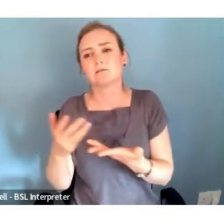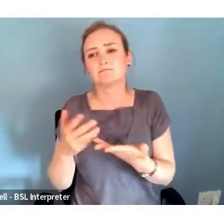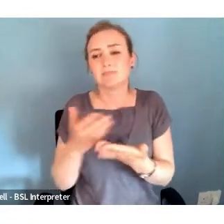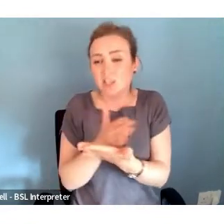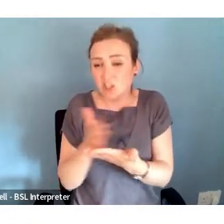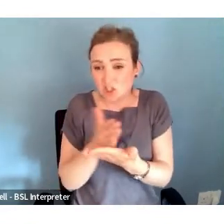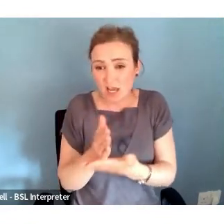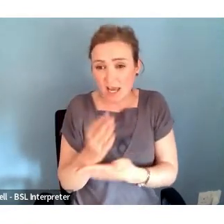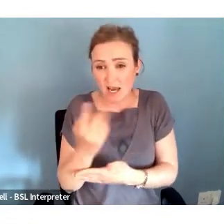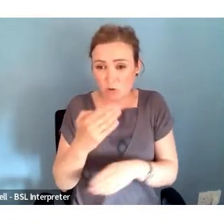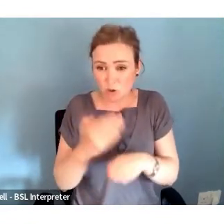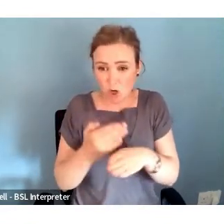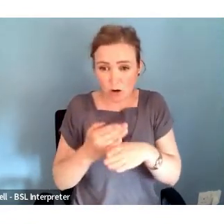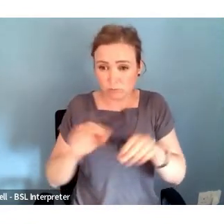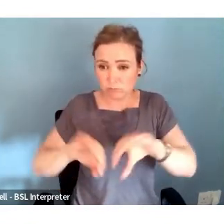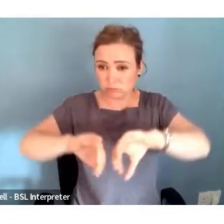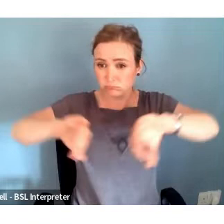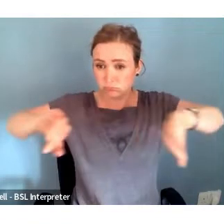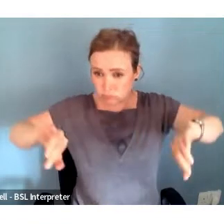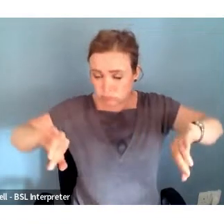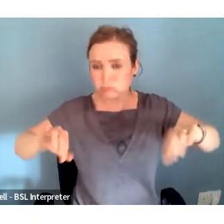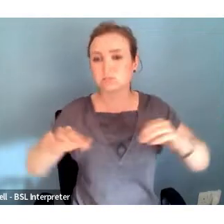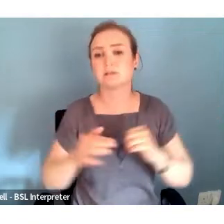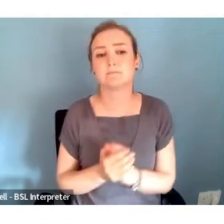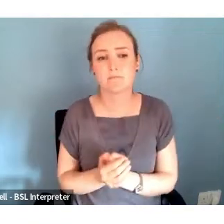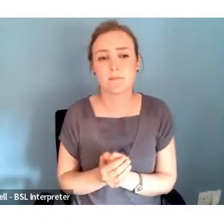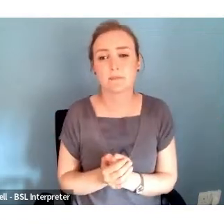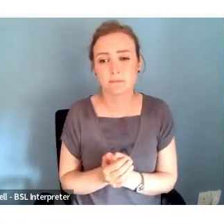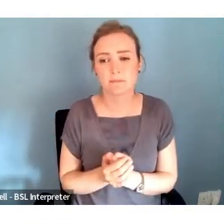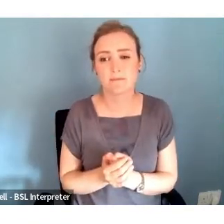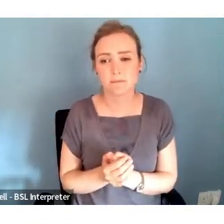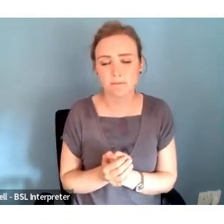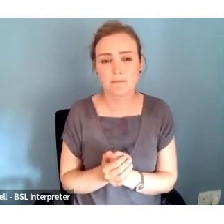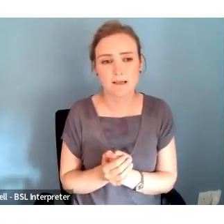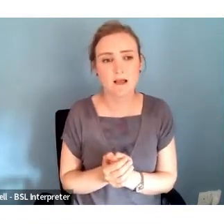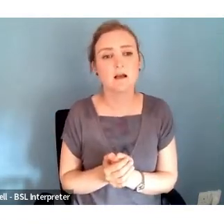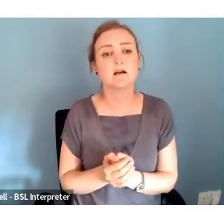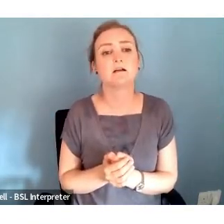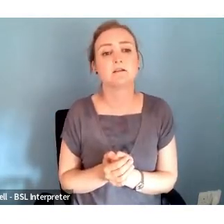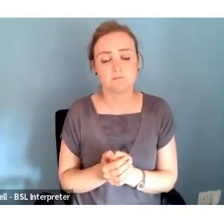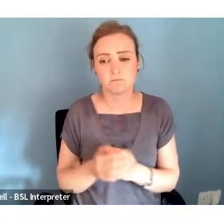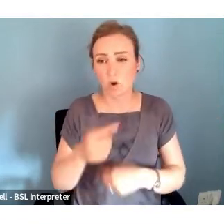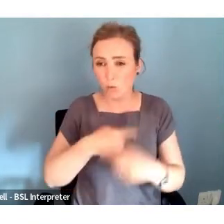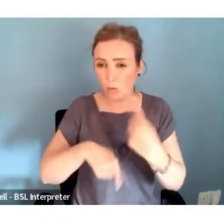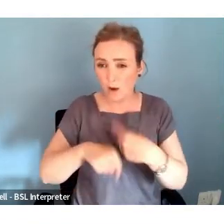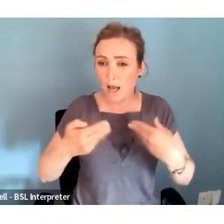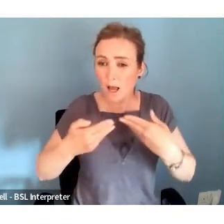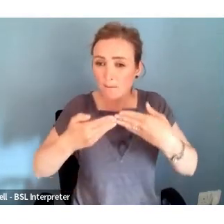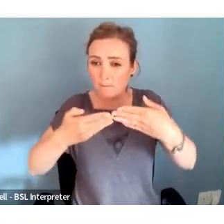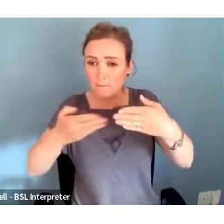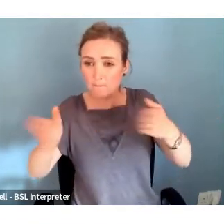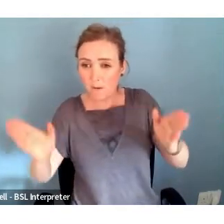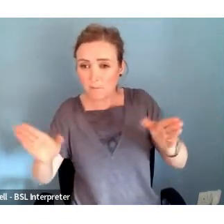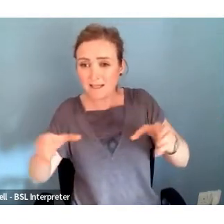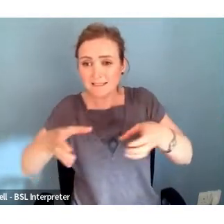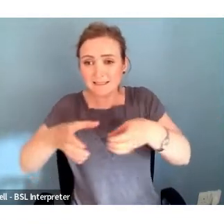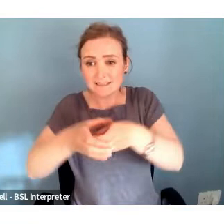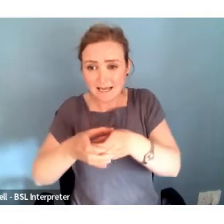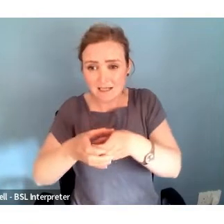our adverts because we are a public sector organisation. At the moment it is quite challenging